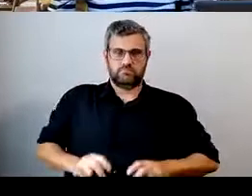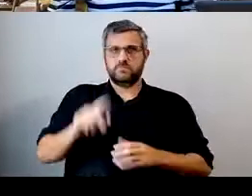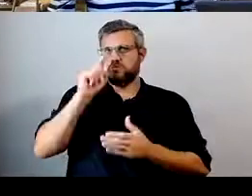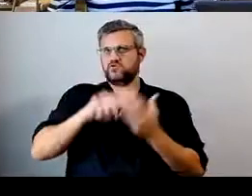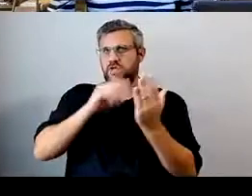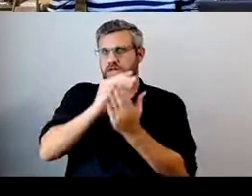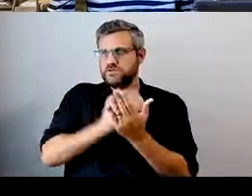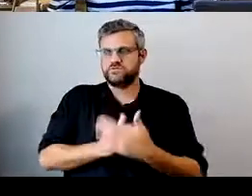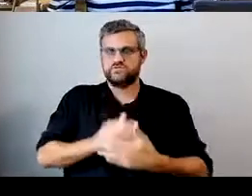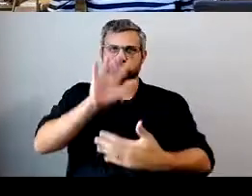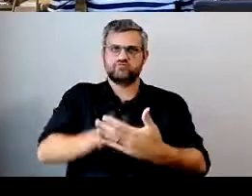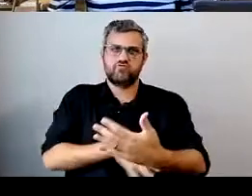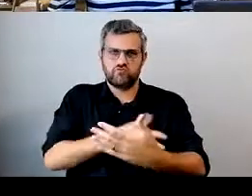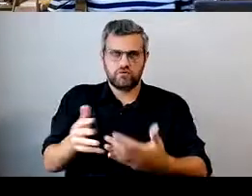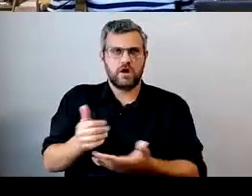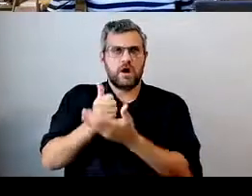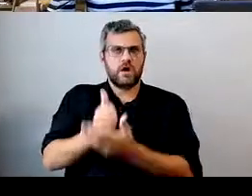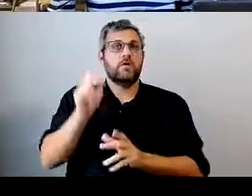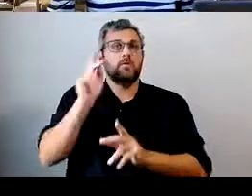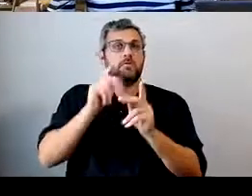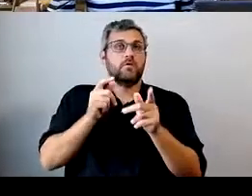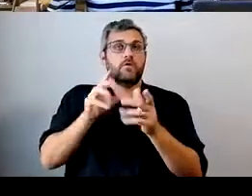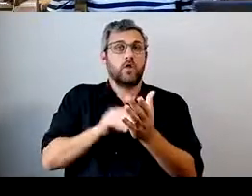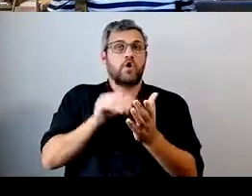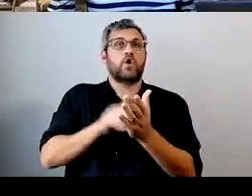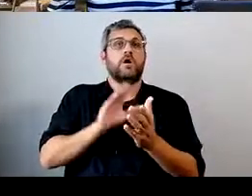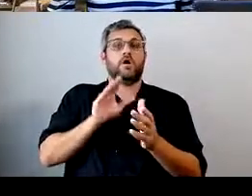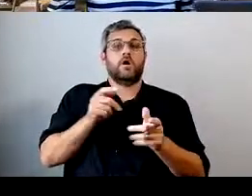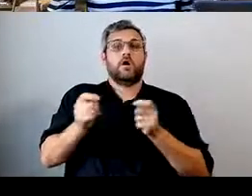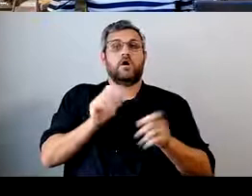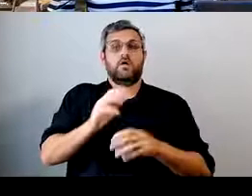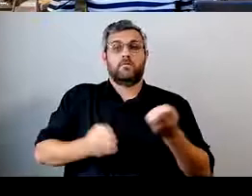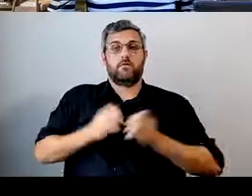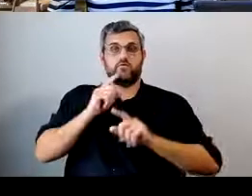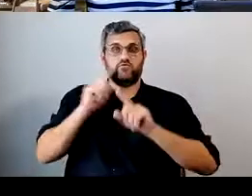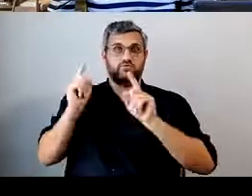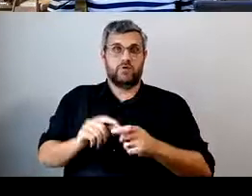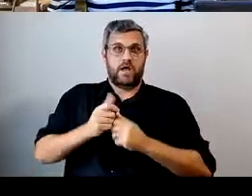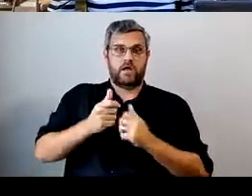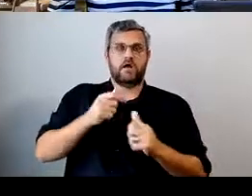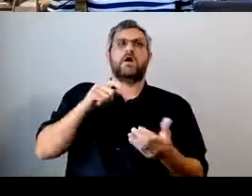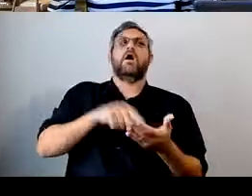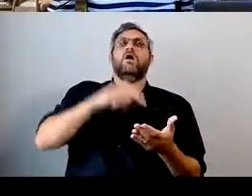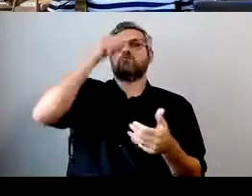This can help people learn to regulate their emotional responses, by being reminded and drawing their attention to it,